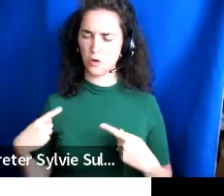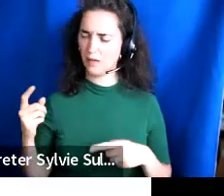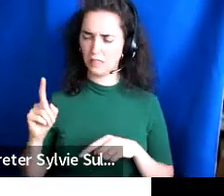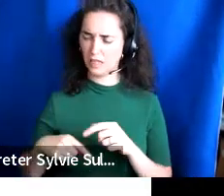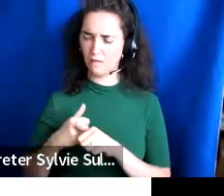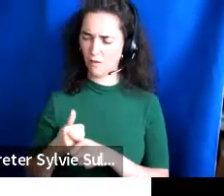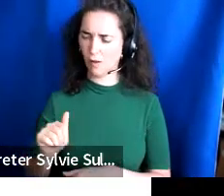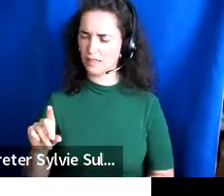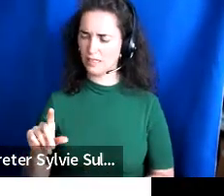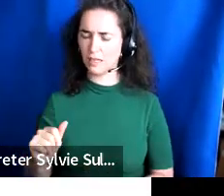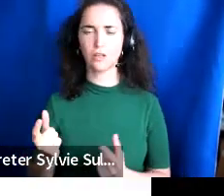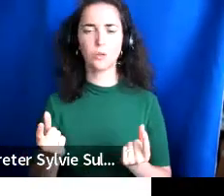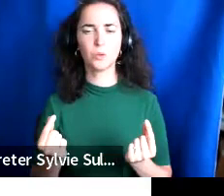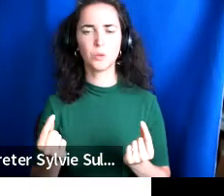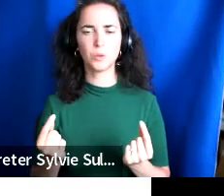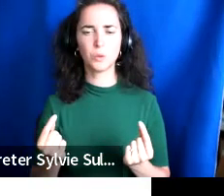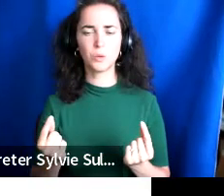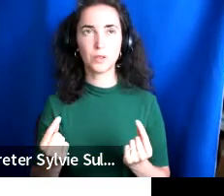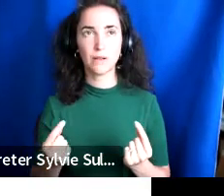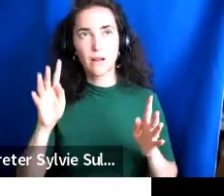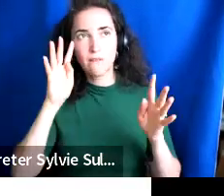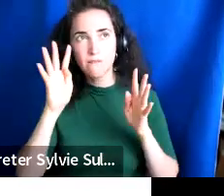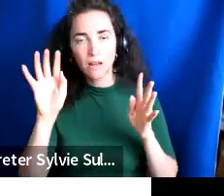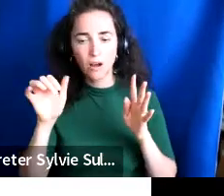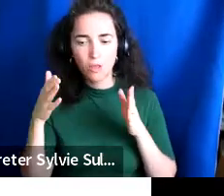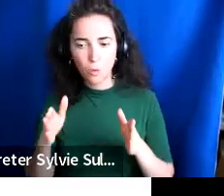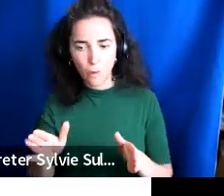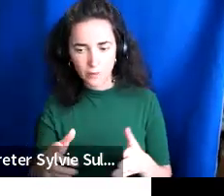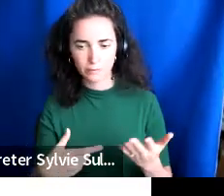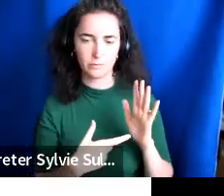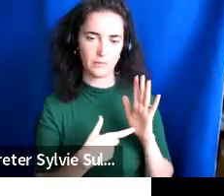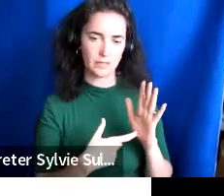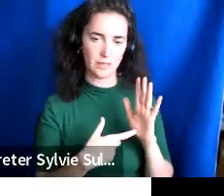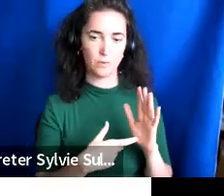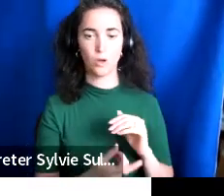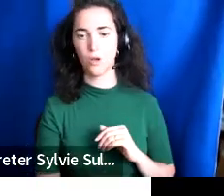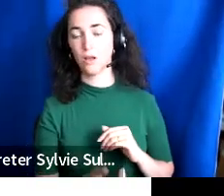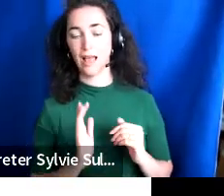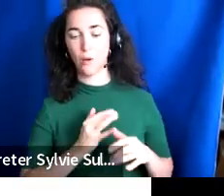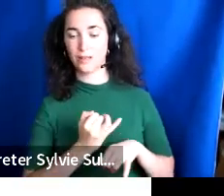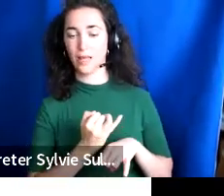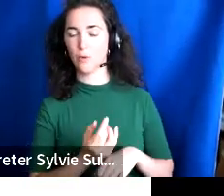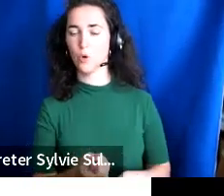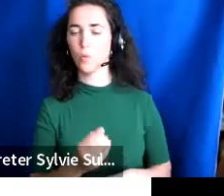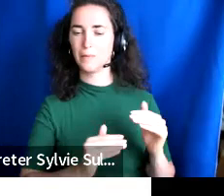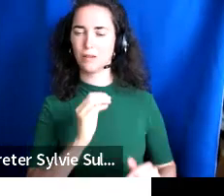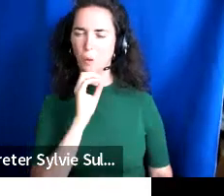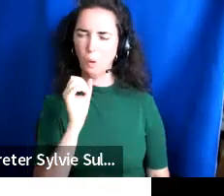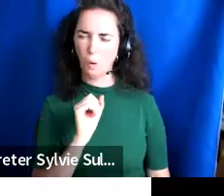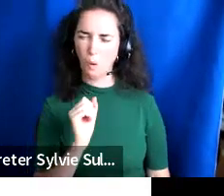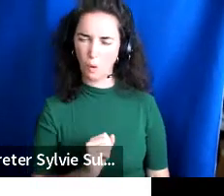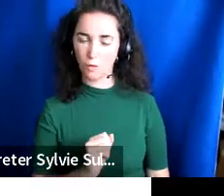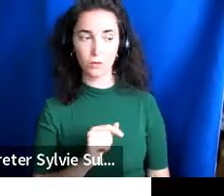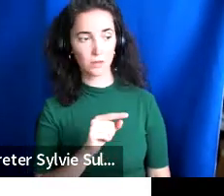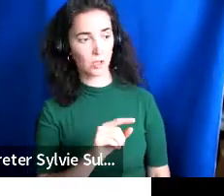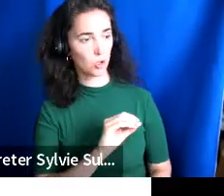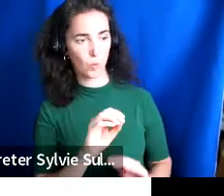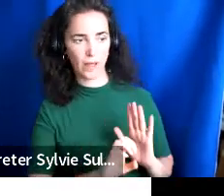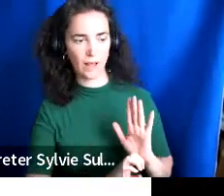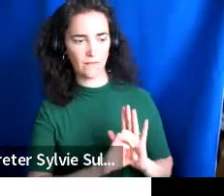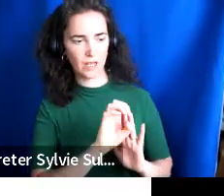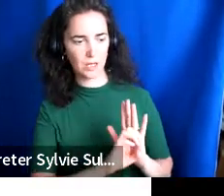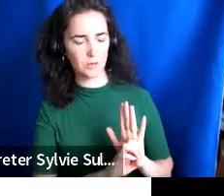What do we do? We find feasible solutions. For example, we have a very old building on our campus that does not have, and a an elevator.